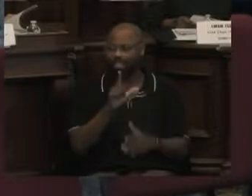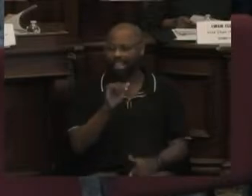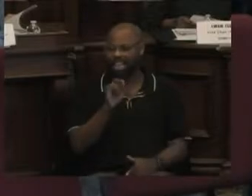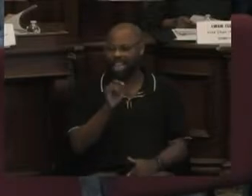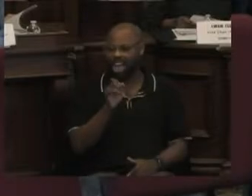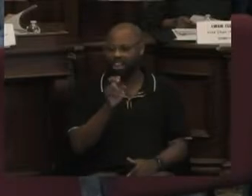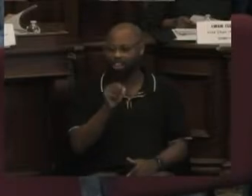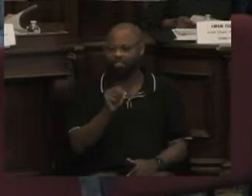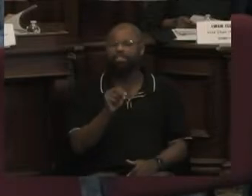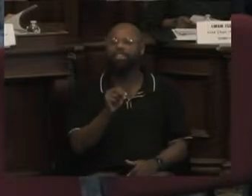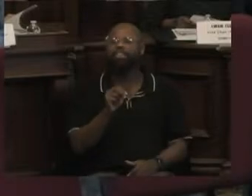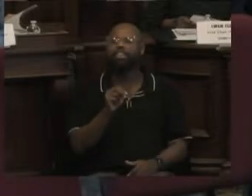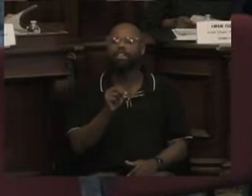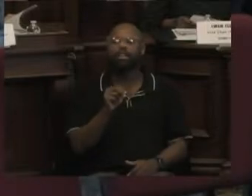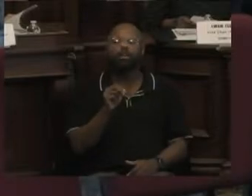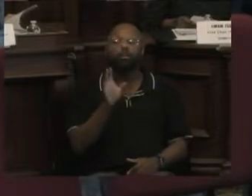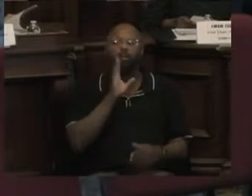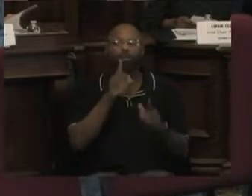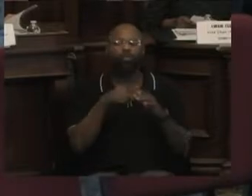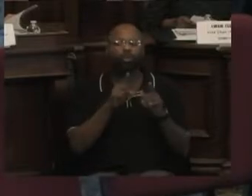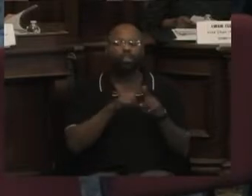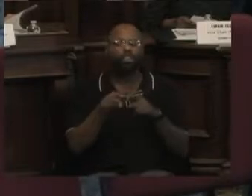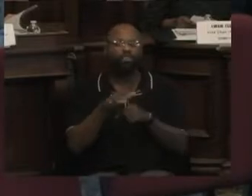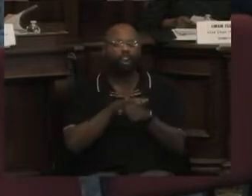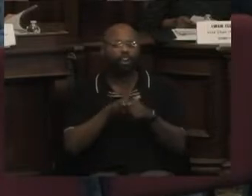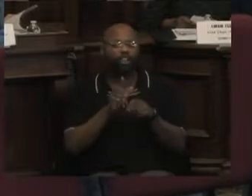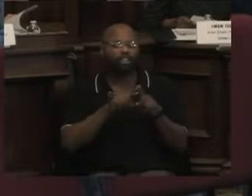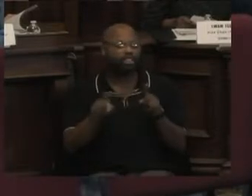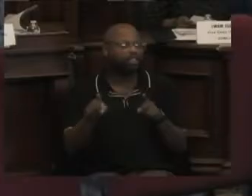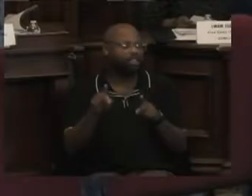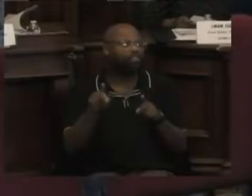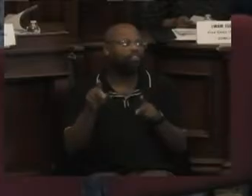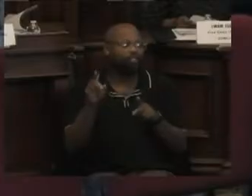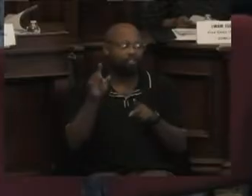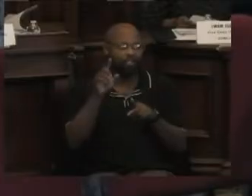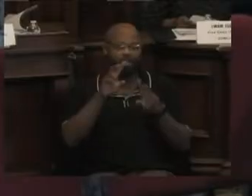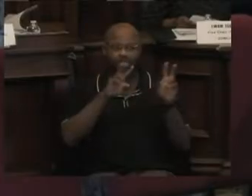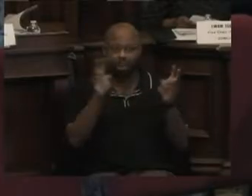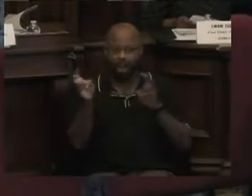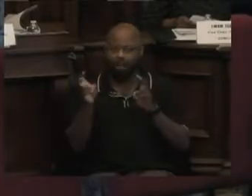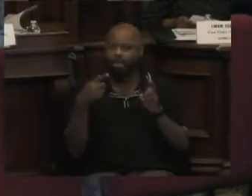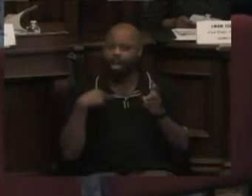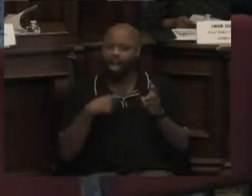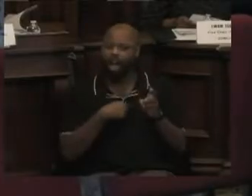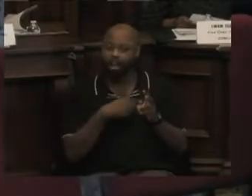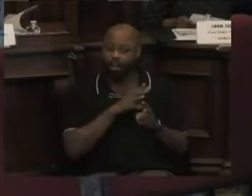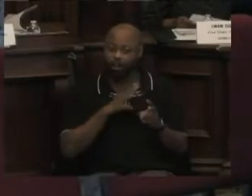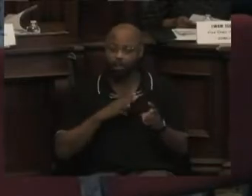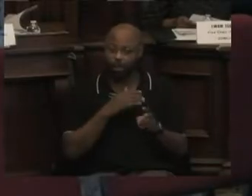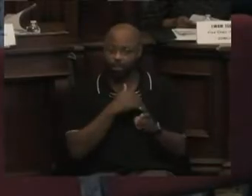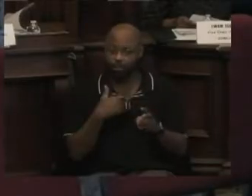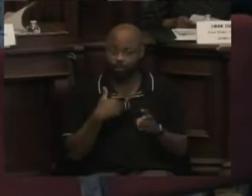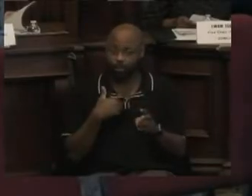around our litigation. But we are looking at at different